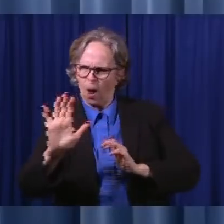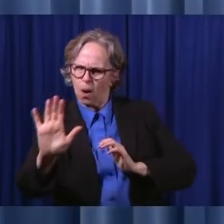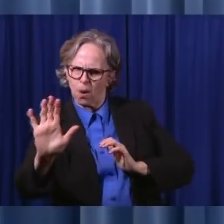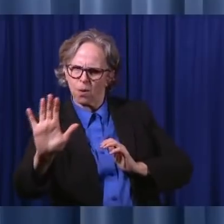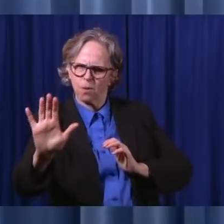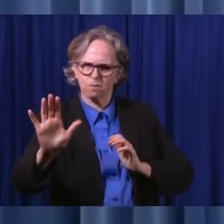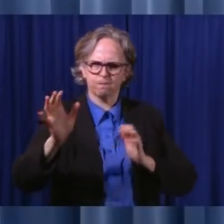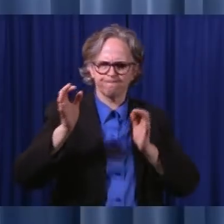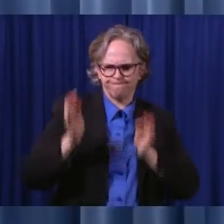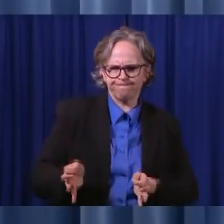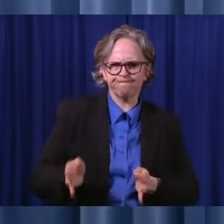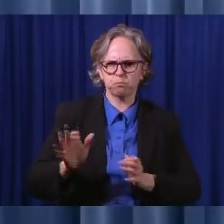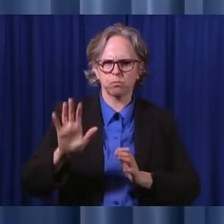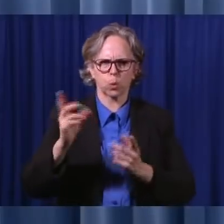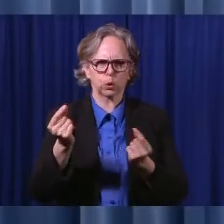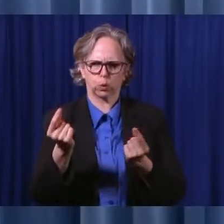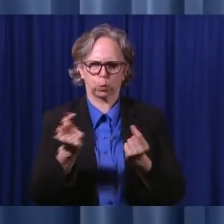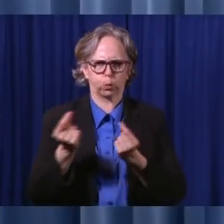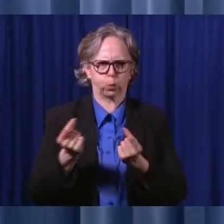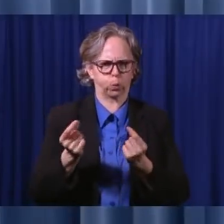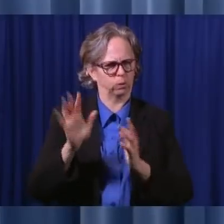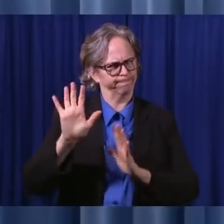MASKS, RESIDENCE, FAMILY AND FRIENDS AND THE RISK OF